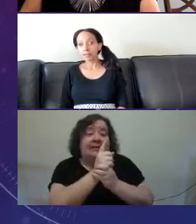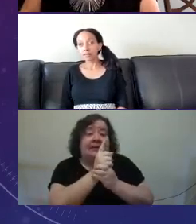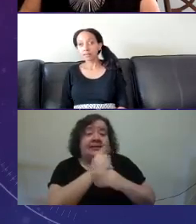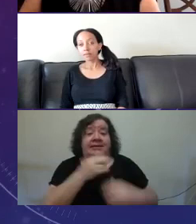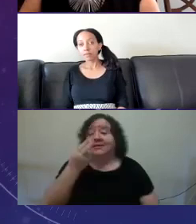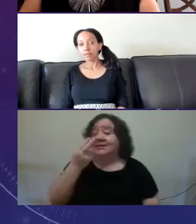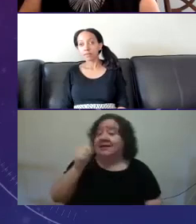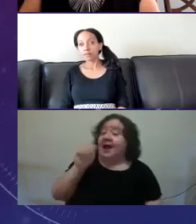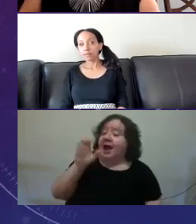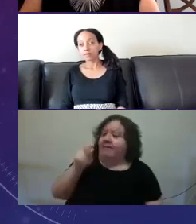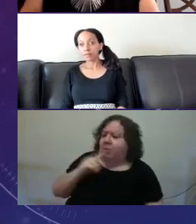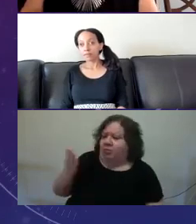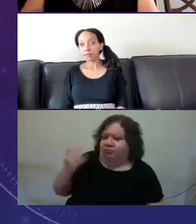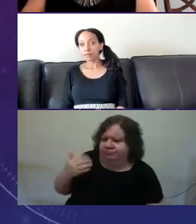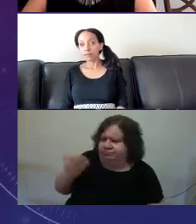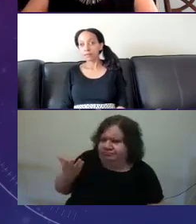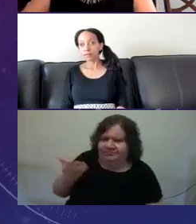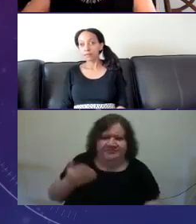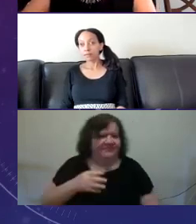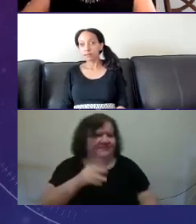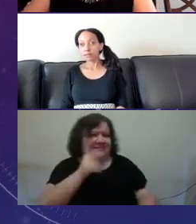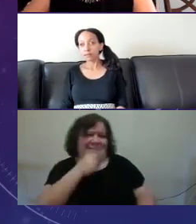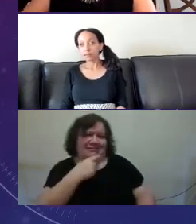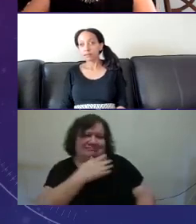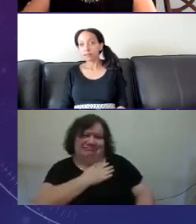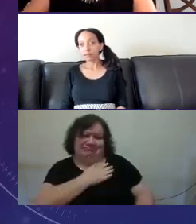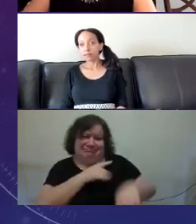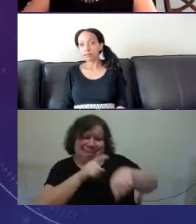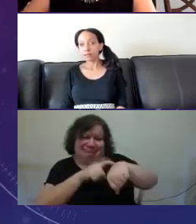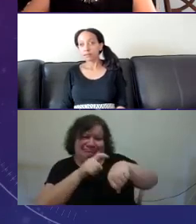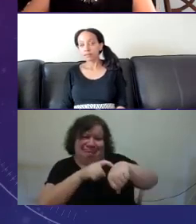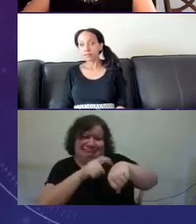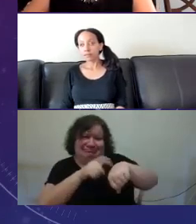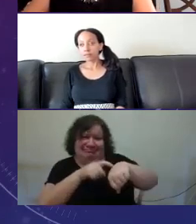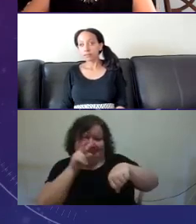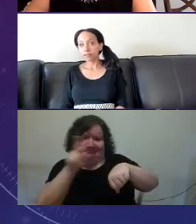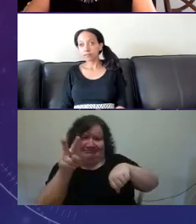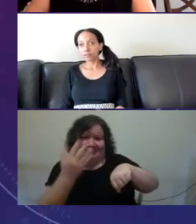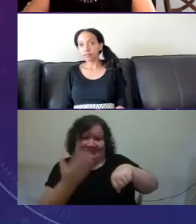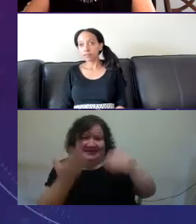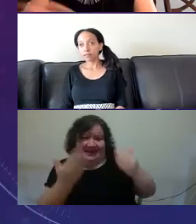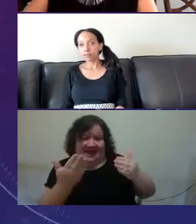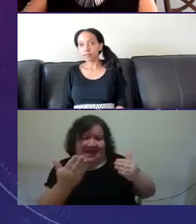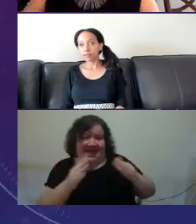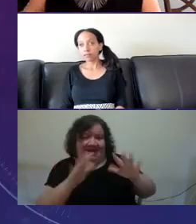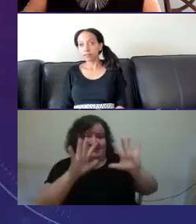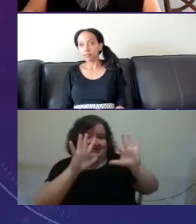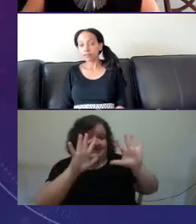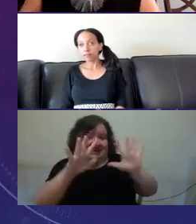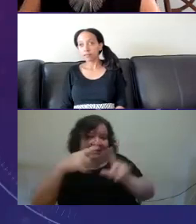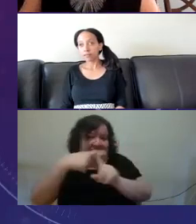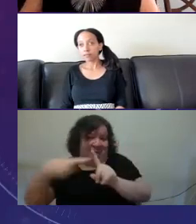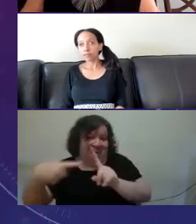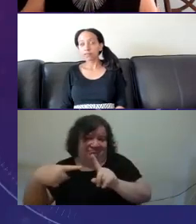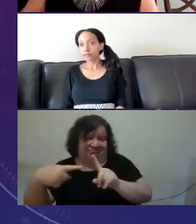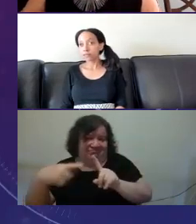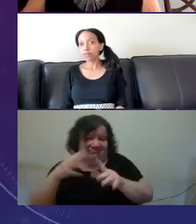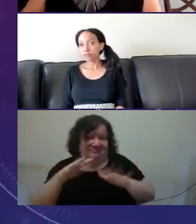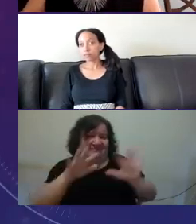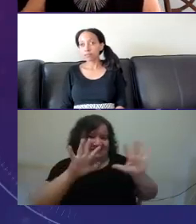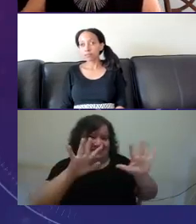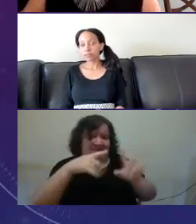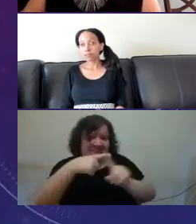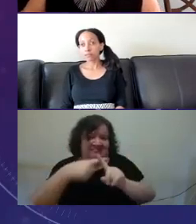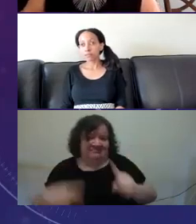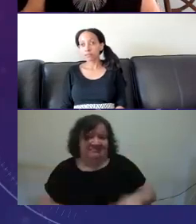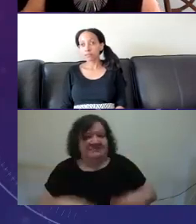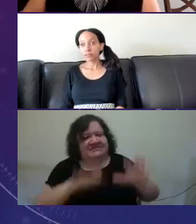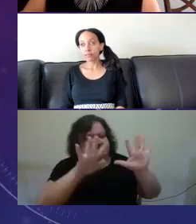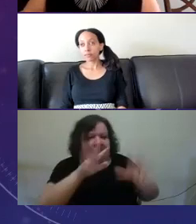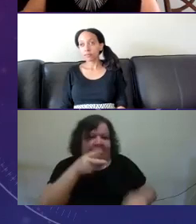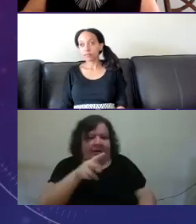check that is now 10 something like 10 39 and I know having it's not able to